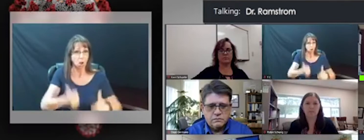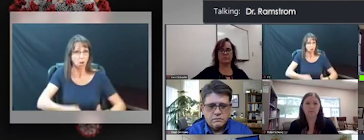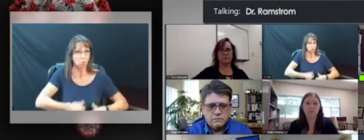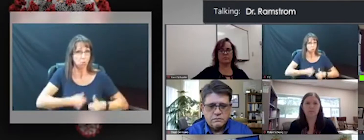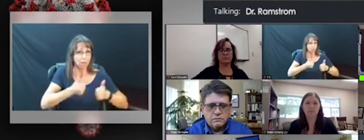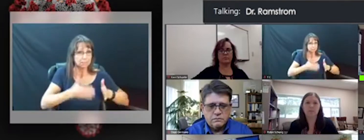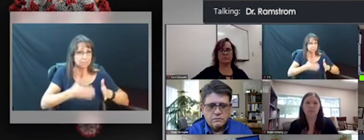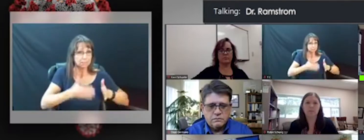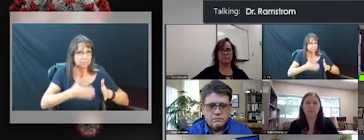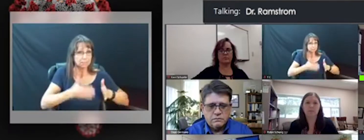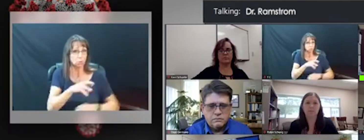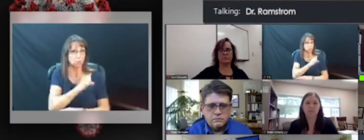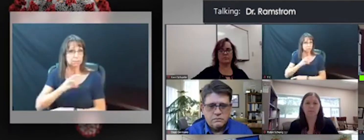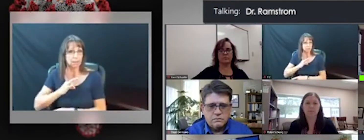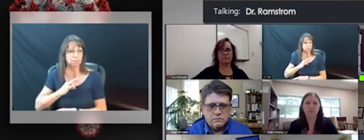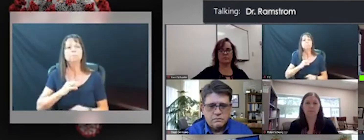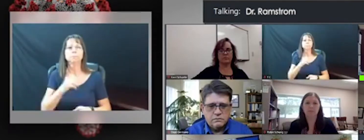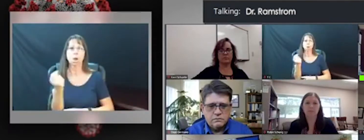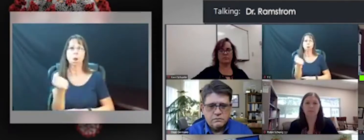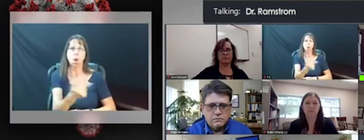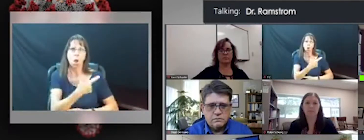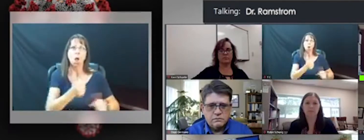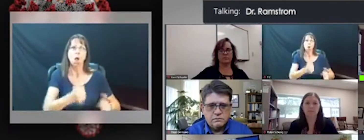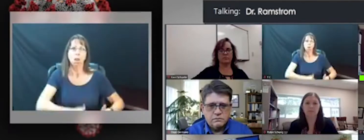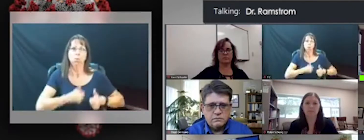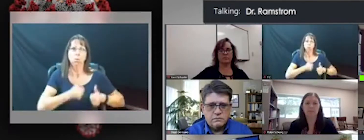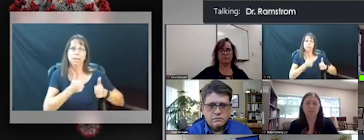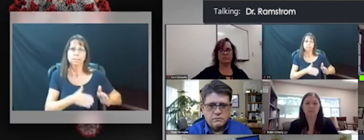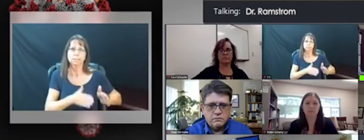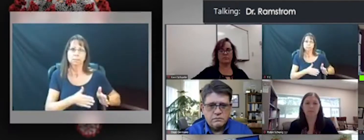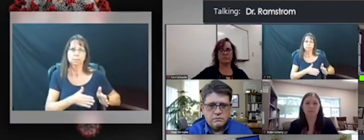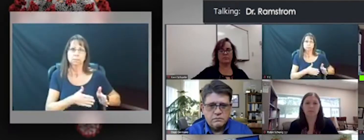They’re residents. I have to go back and double check, but I believe